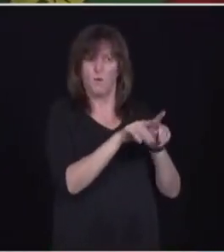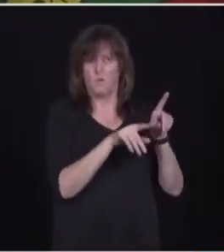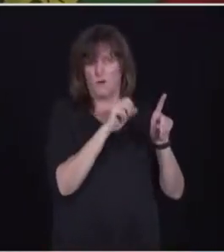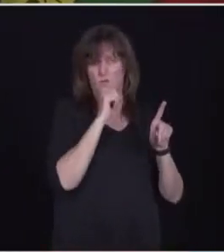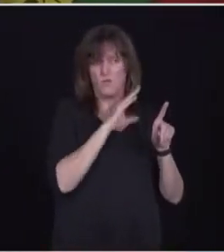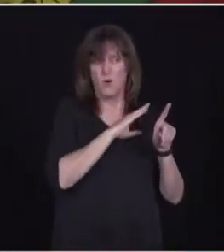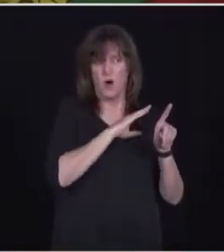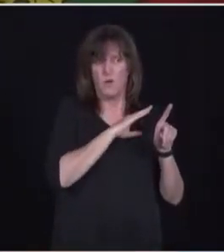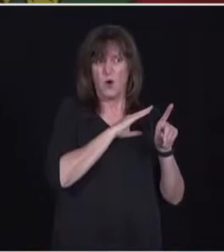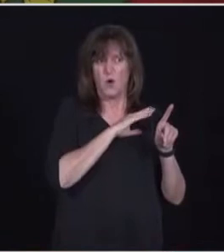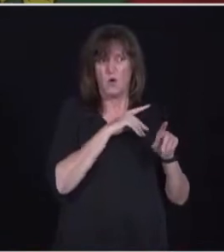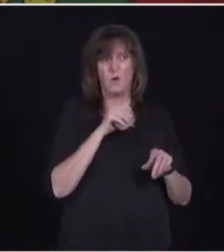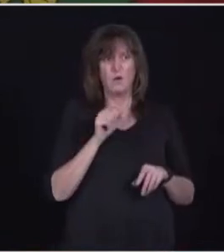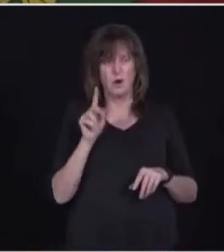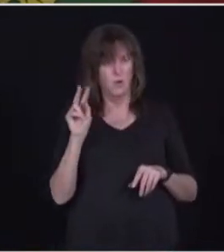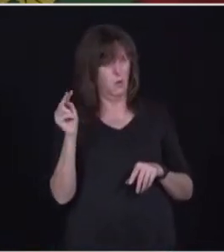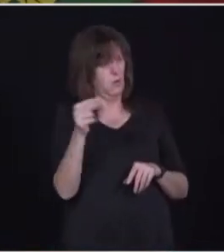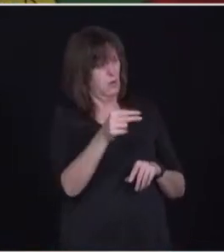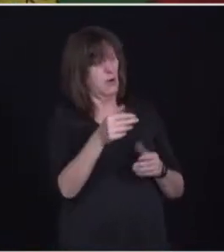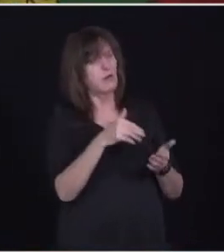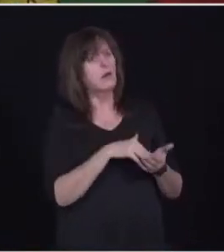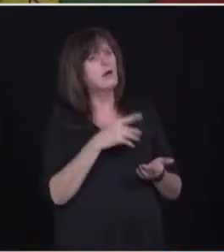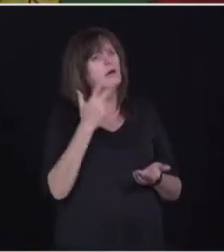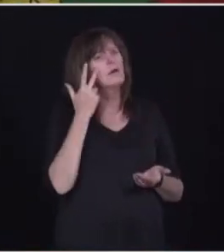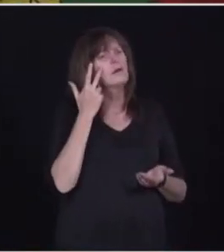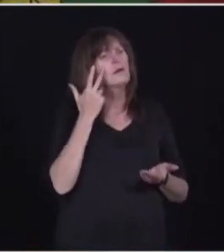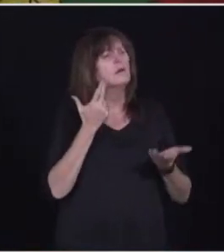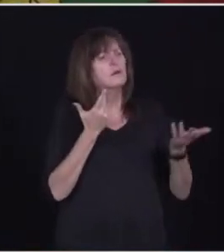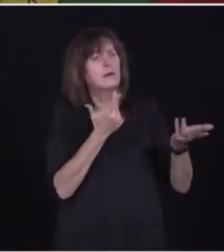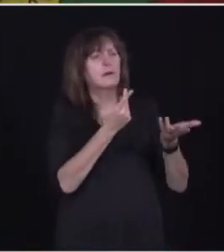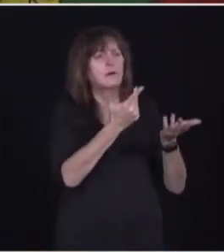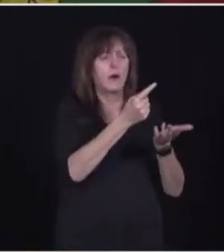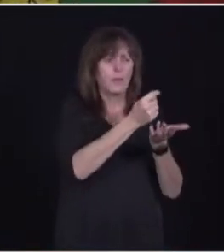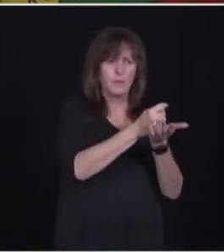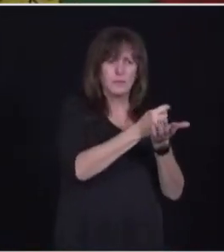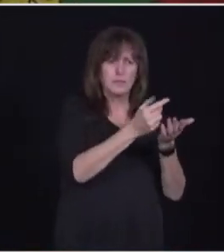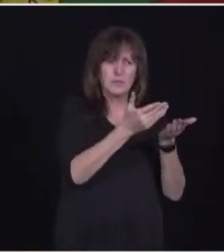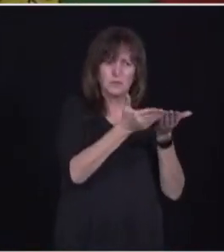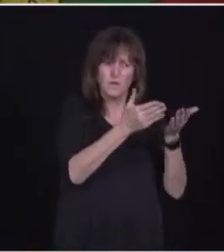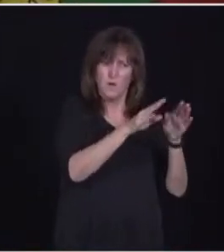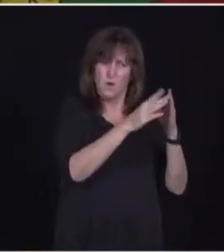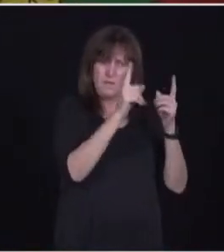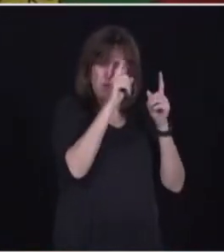the facility for children with special needs in Scarborough. Most of the services have been closed under lockdown restrictions for fitness centres.